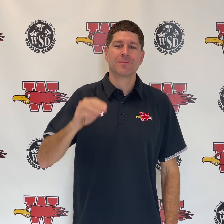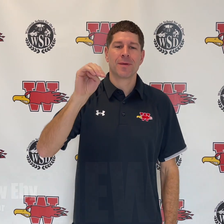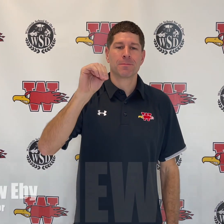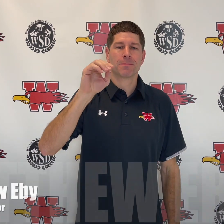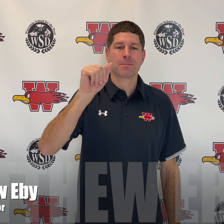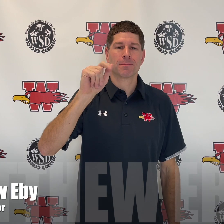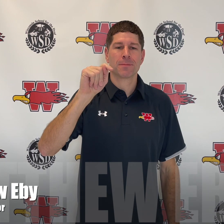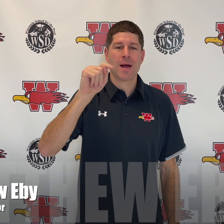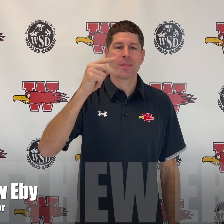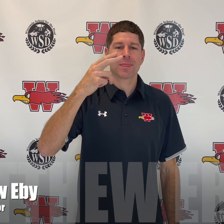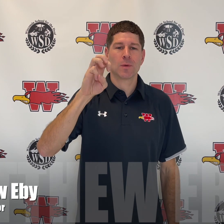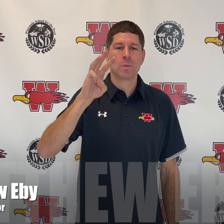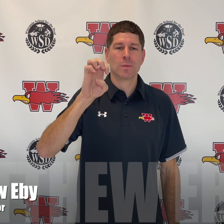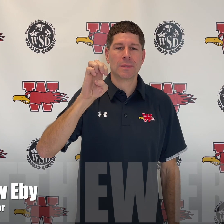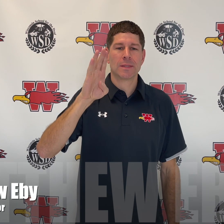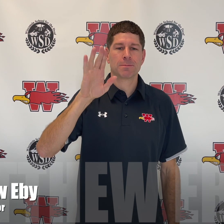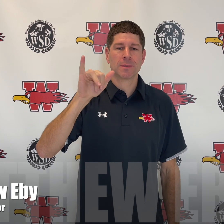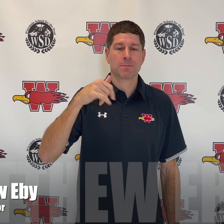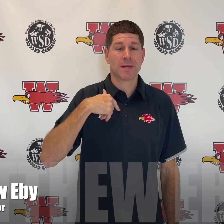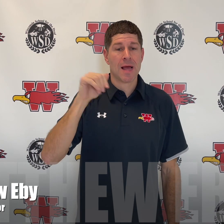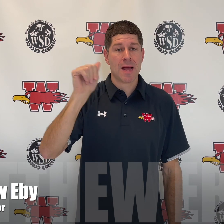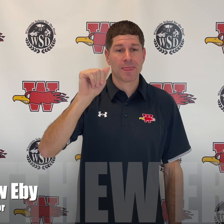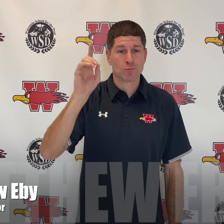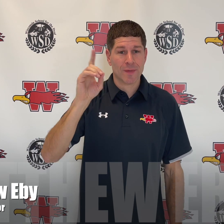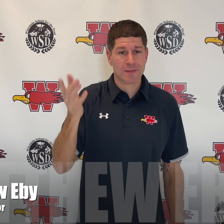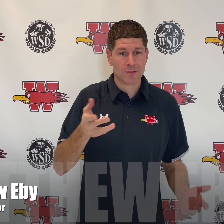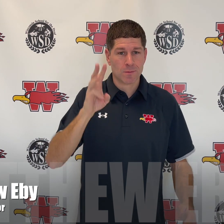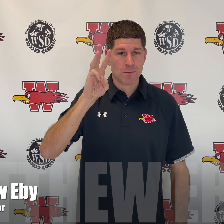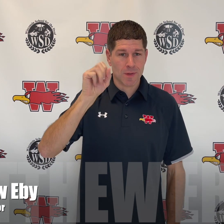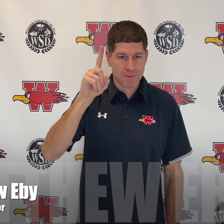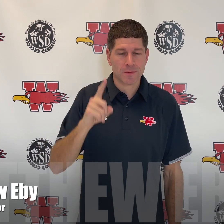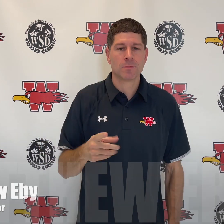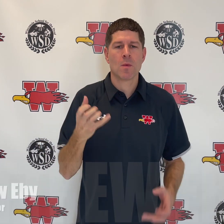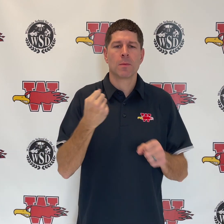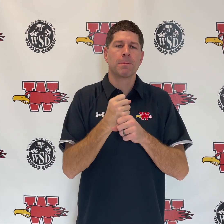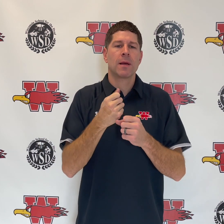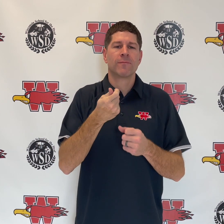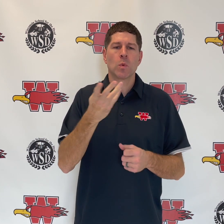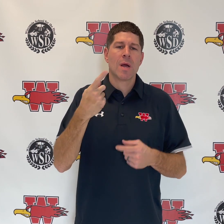My name is Matthew Eby. I'm the athletic director here at WSD. I have a few announcements I'd like